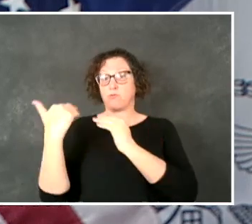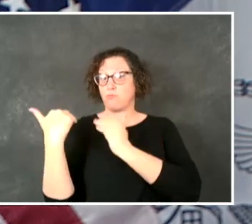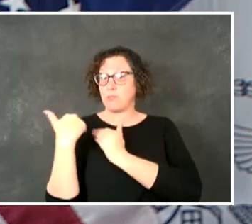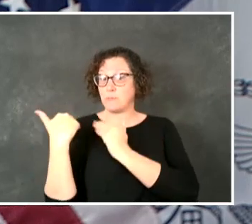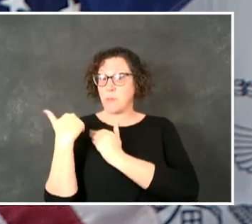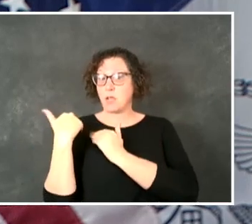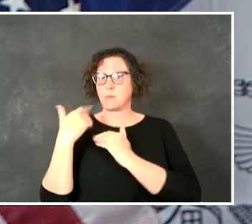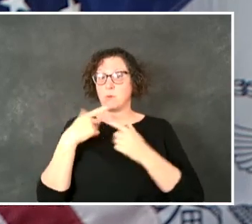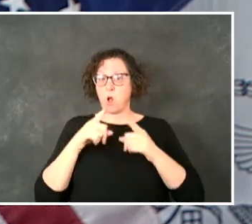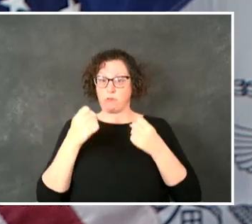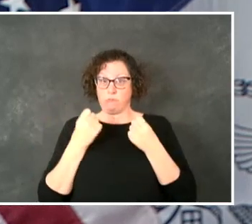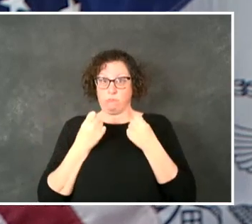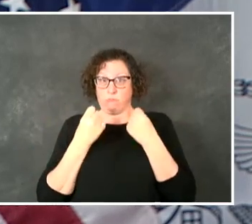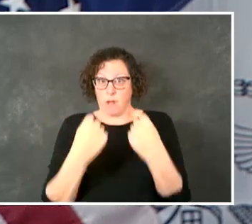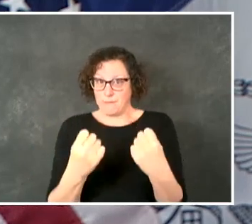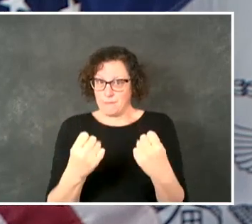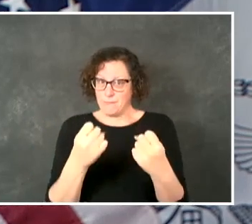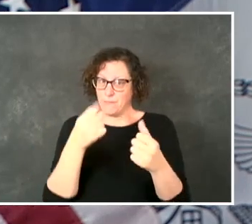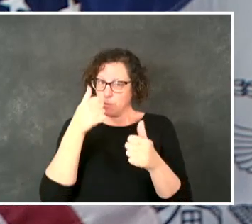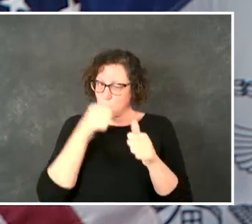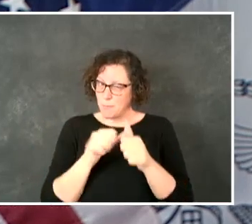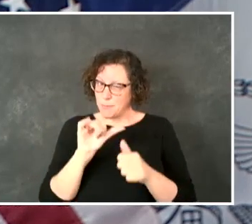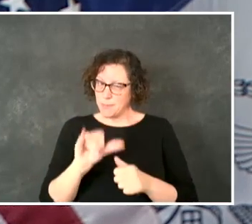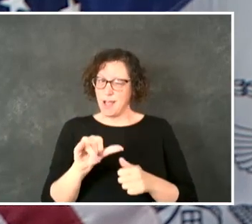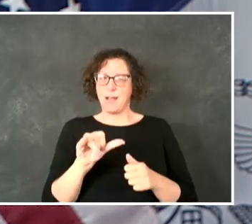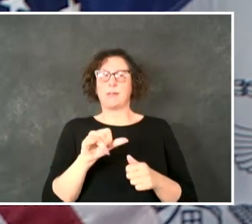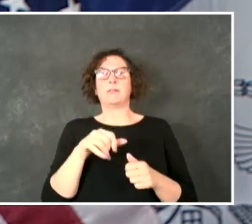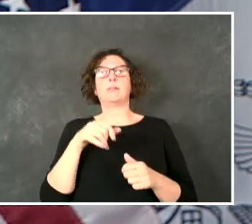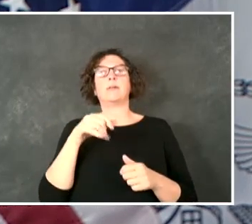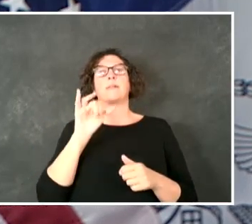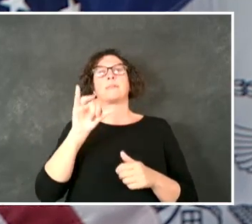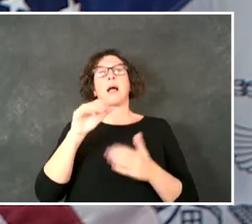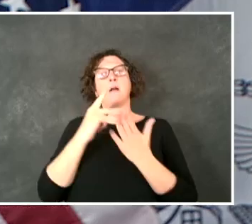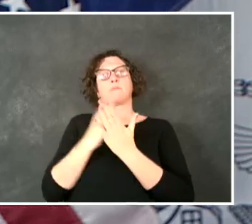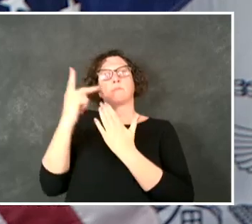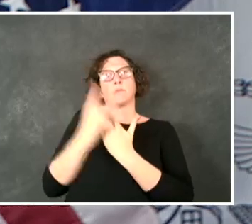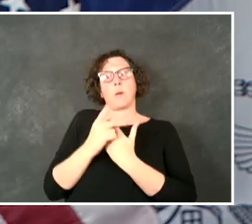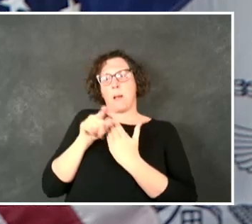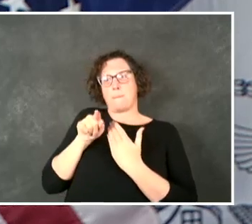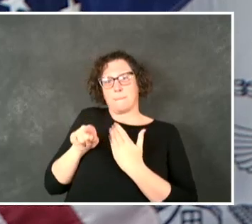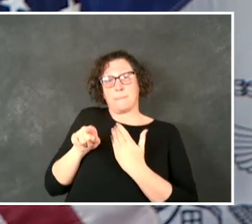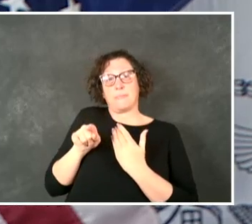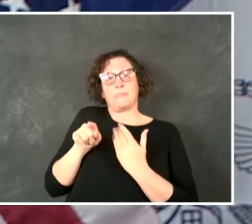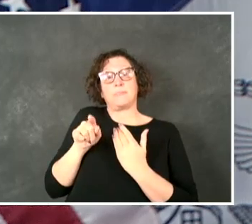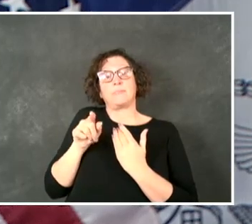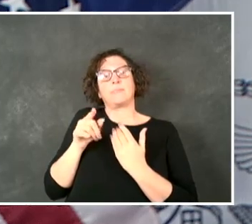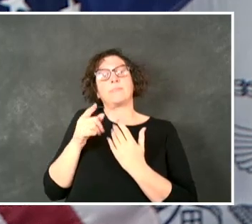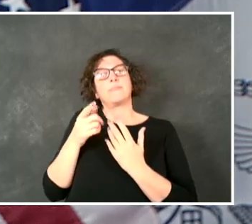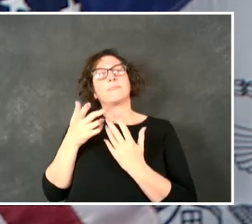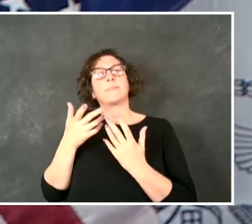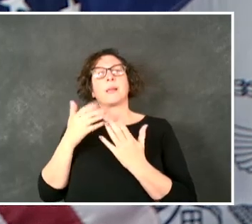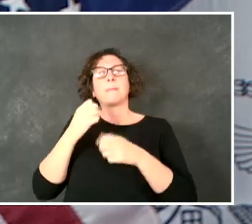TO DRIVE A VEHICEL ADN YOUR RESPONSIBILY.IT THAT WORLD VIEW MAKES US VERY